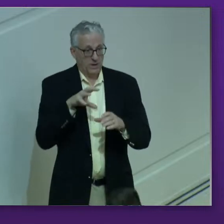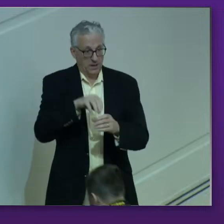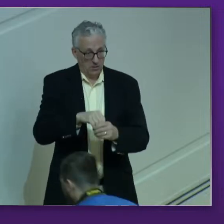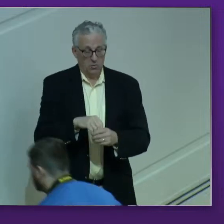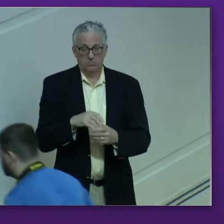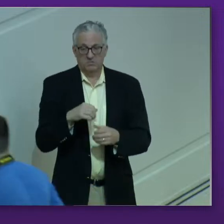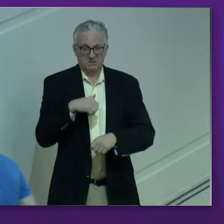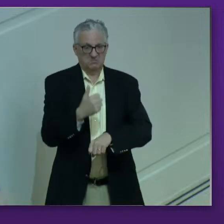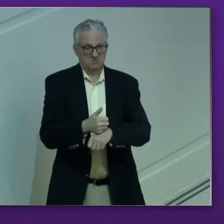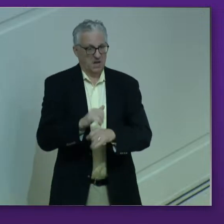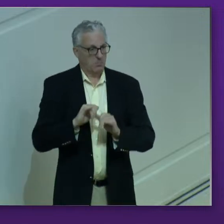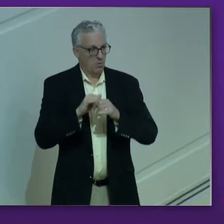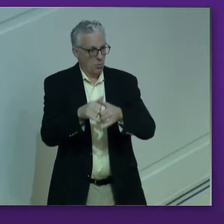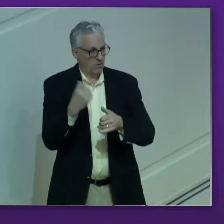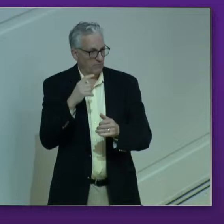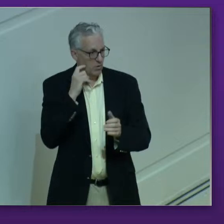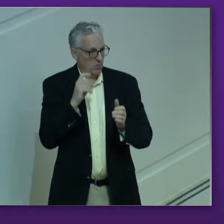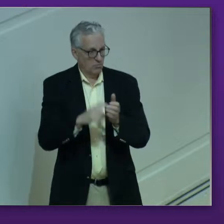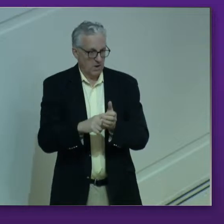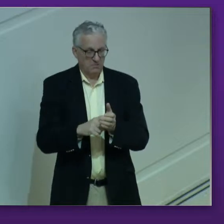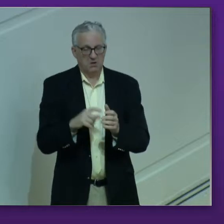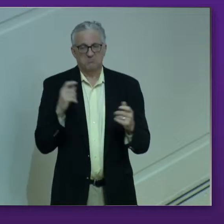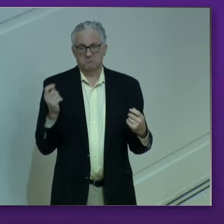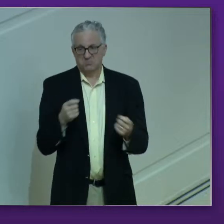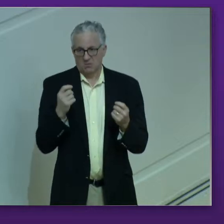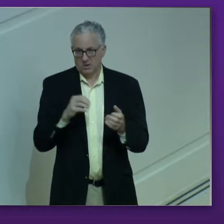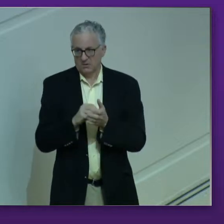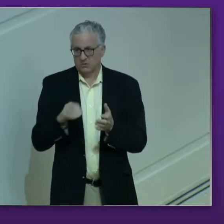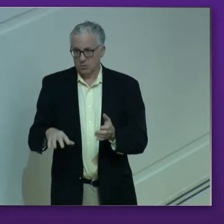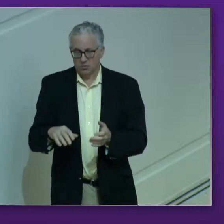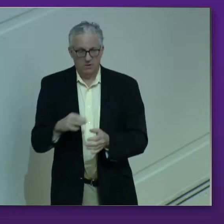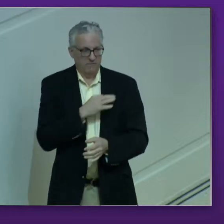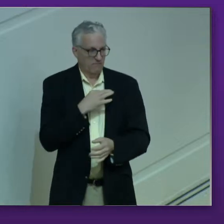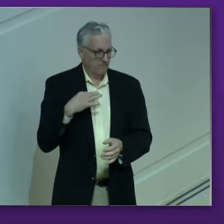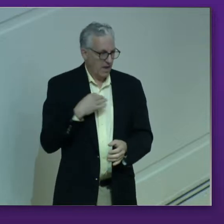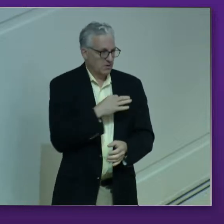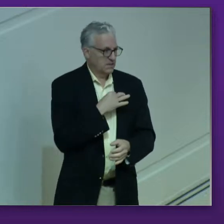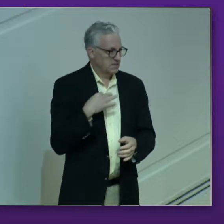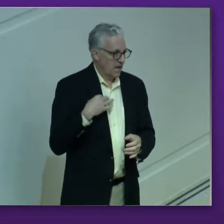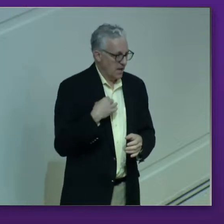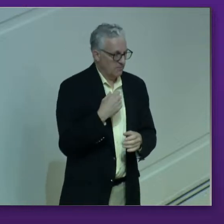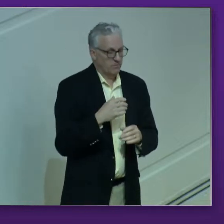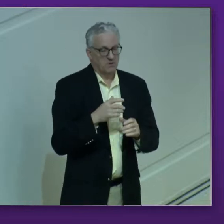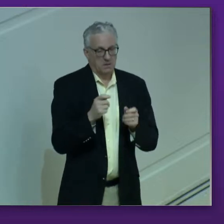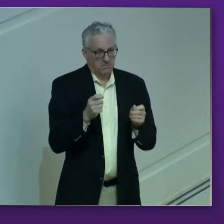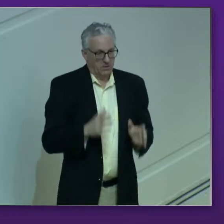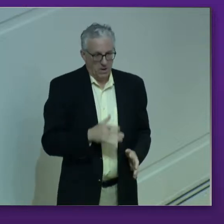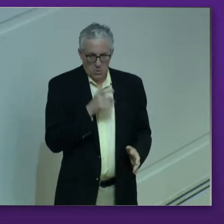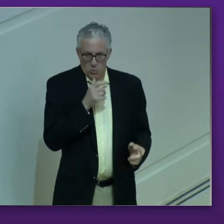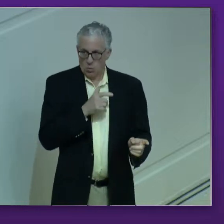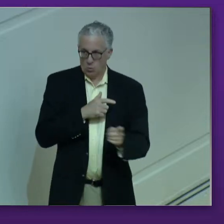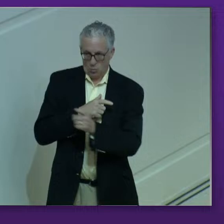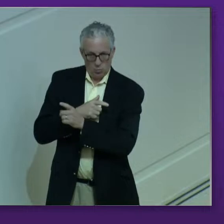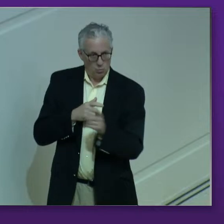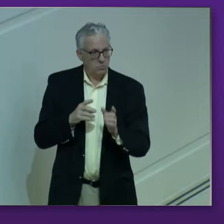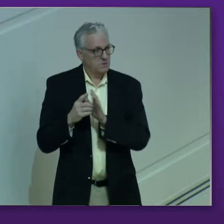HERE NMC. ON WEDNESDAY, APRIL 17 WE HAD THE HONOR OF HOSTING THE EXCELLENCE AND EQUITY AWARD